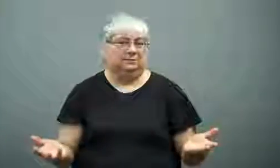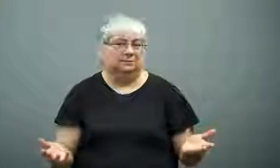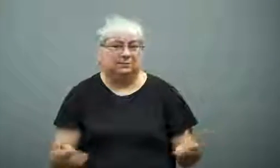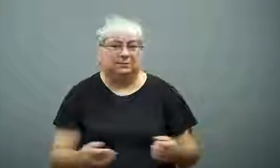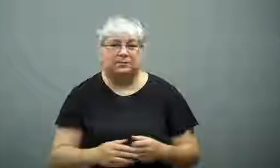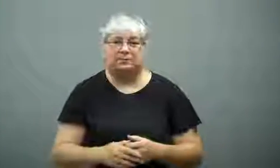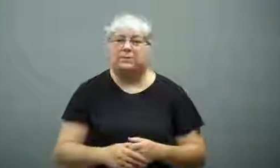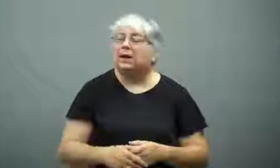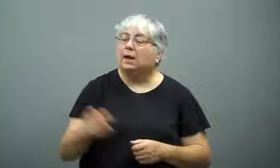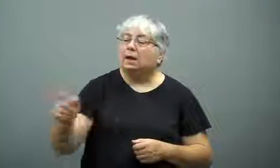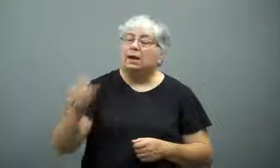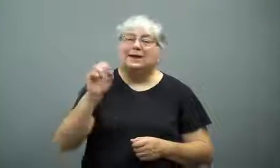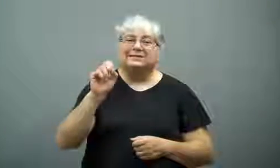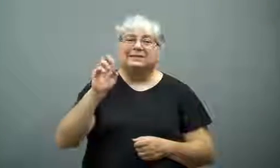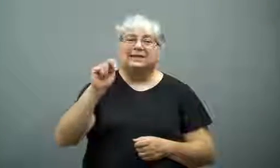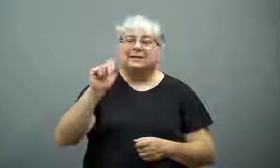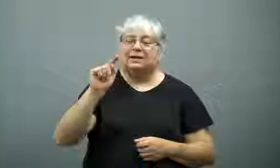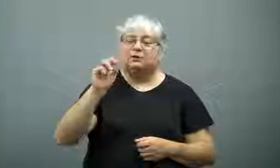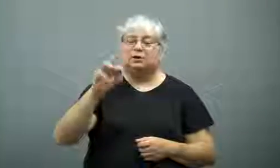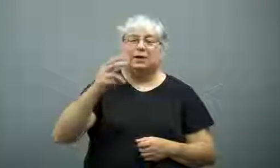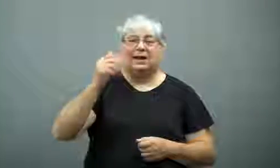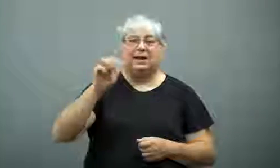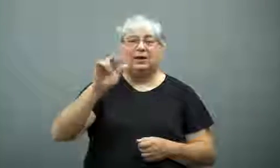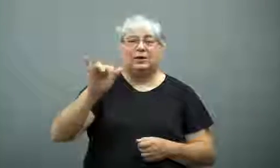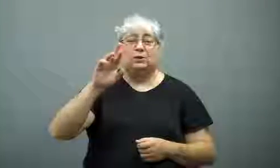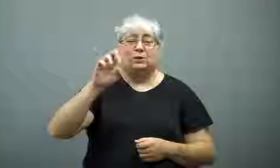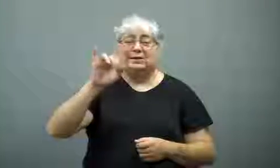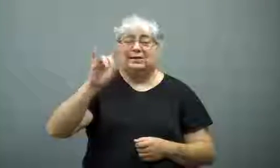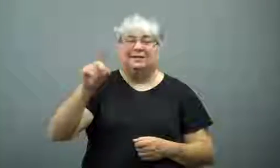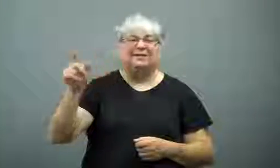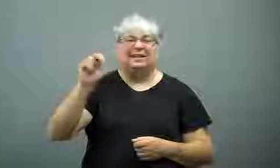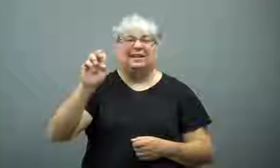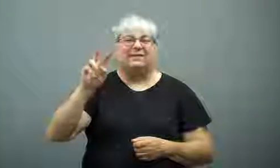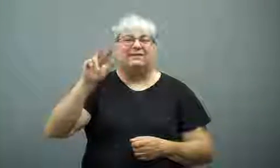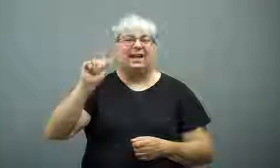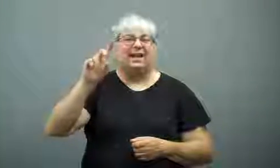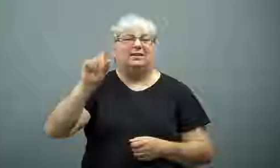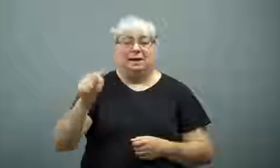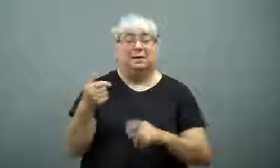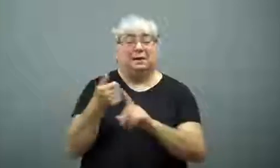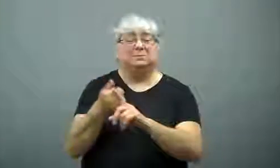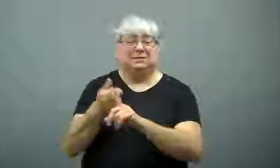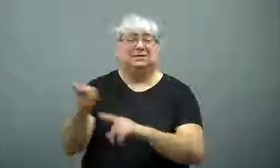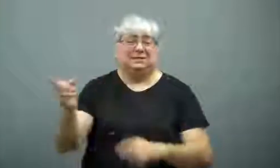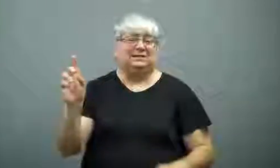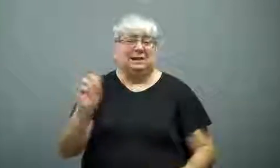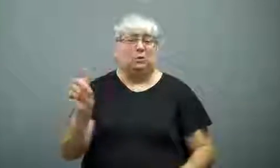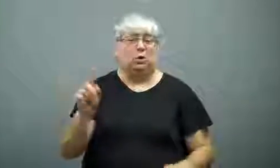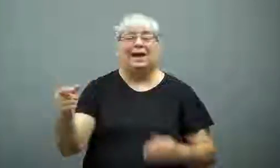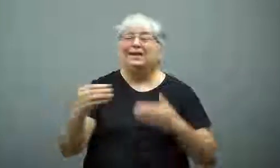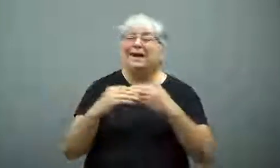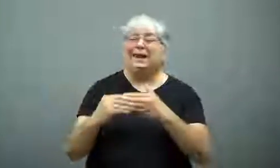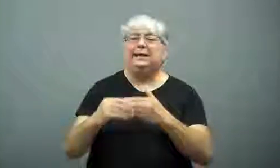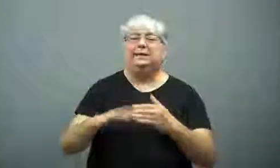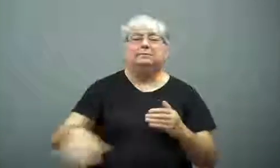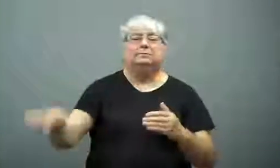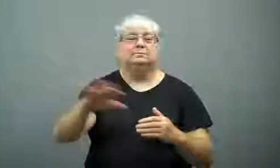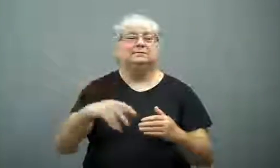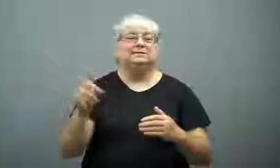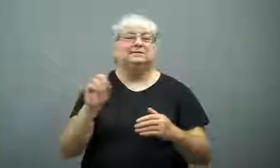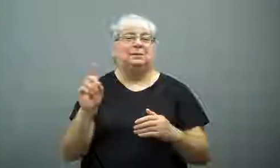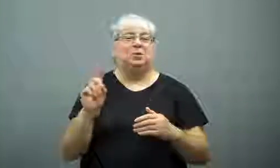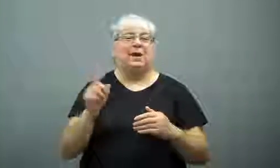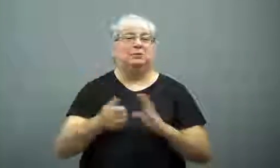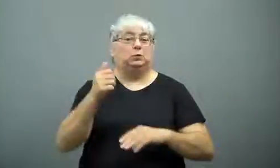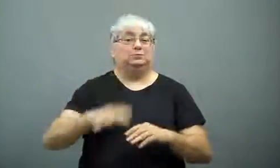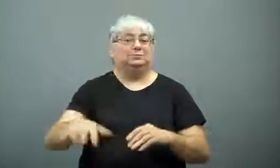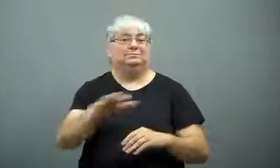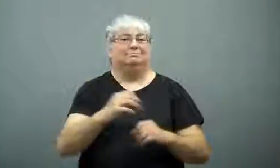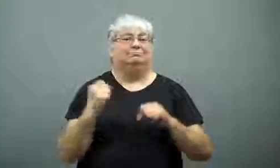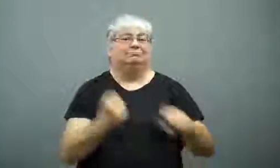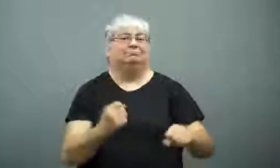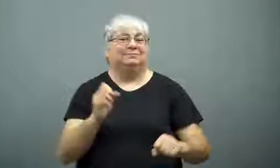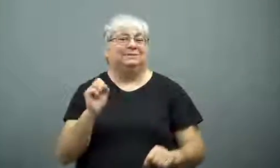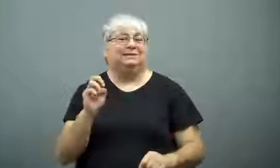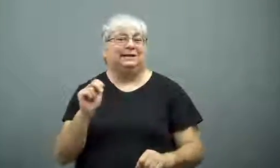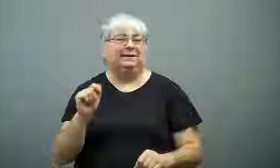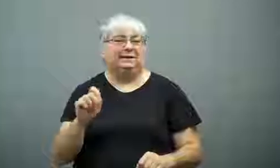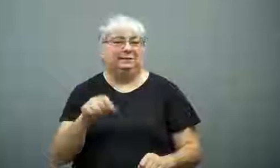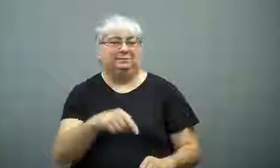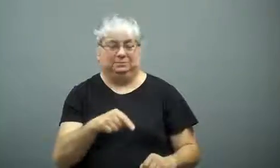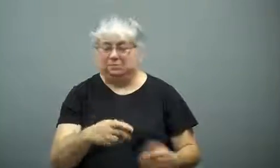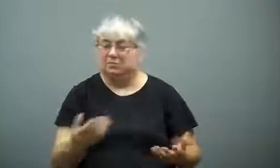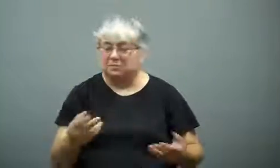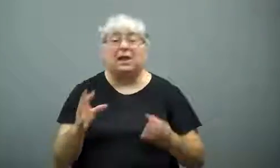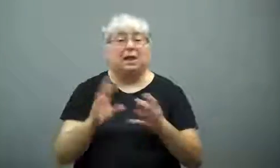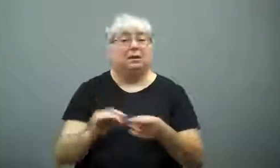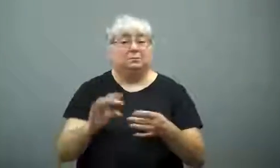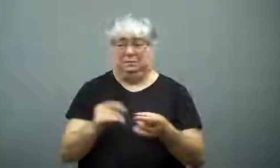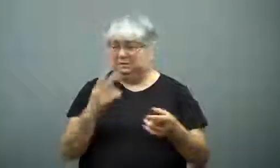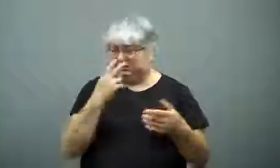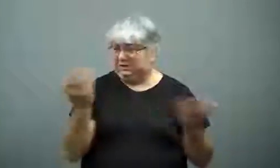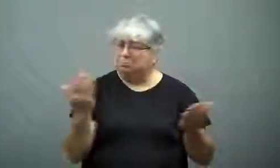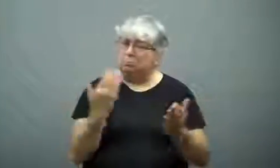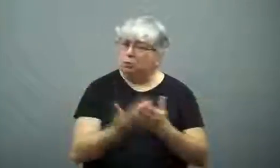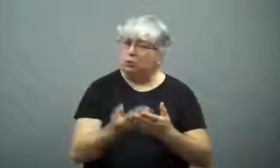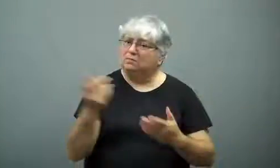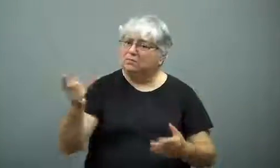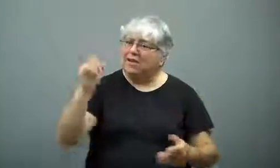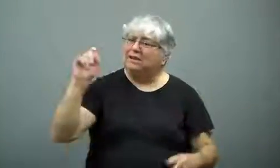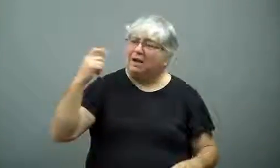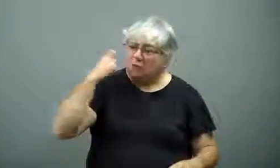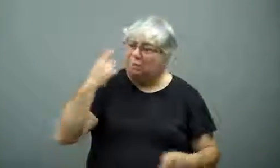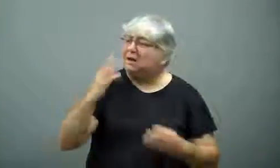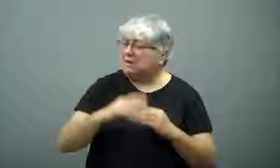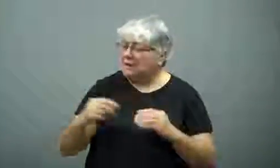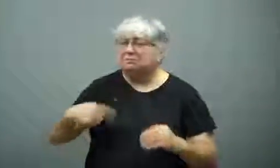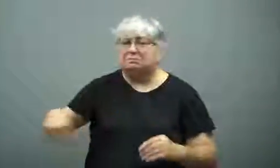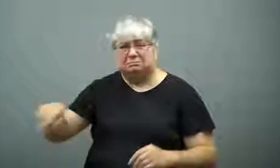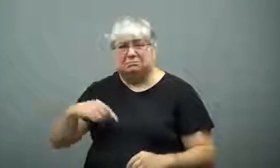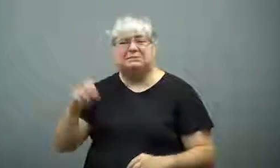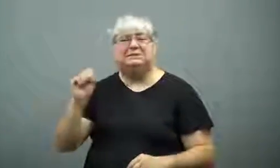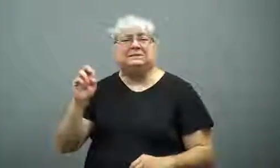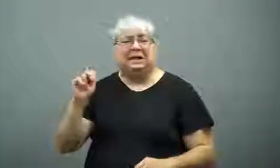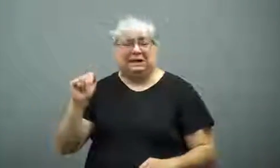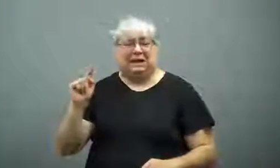Democratic Majority Leader, Senator Harry Reid of Nevada,